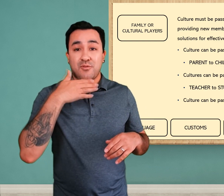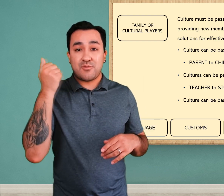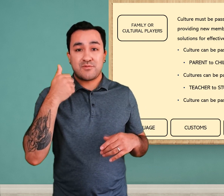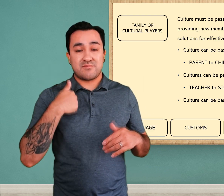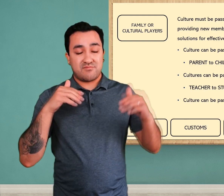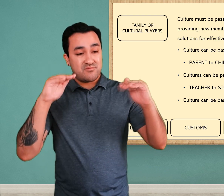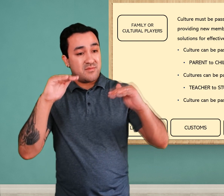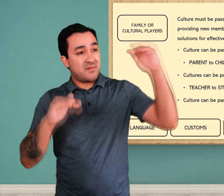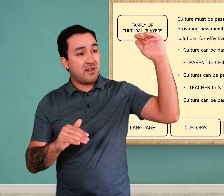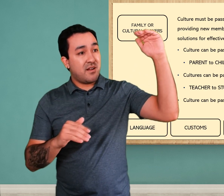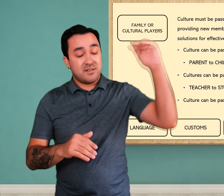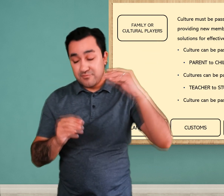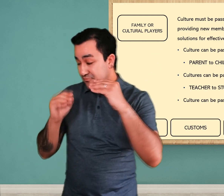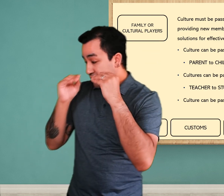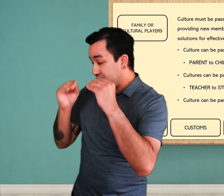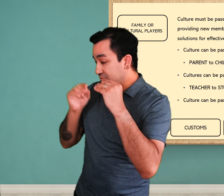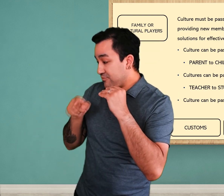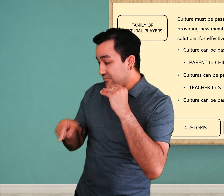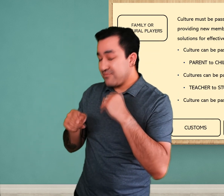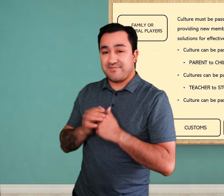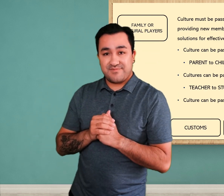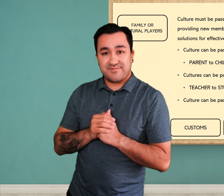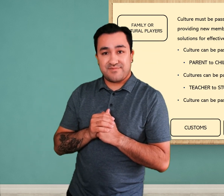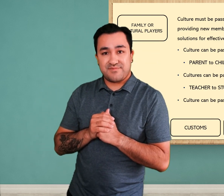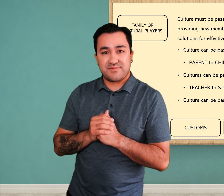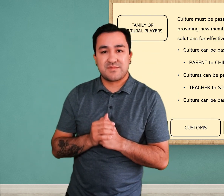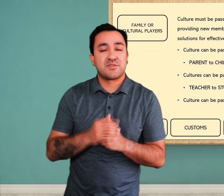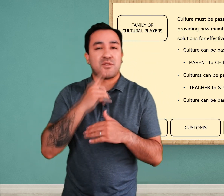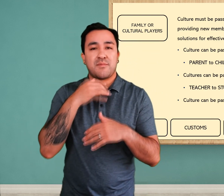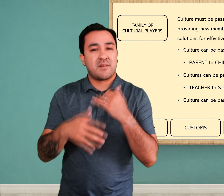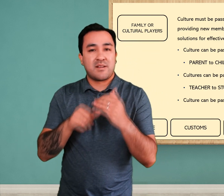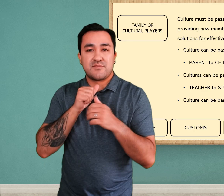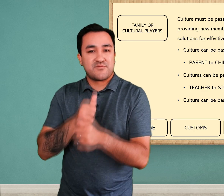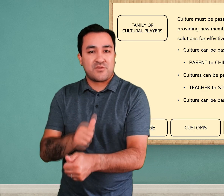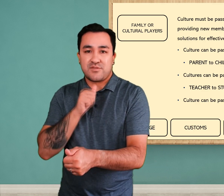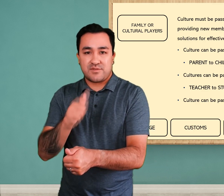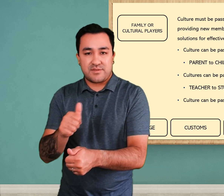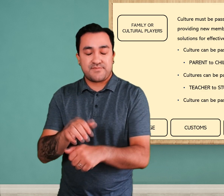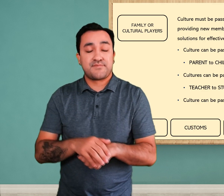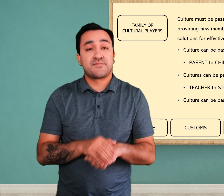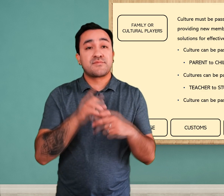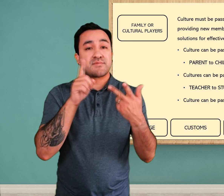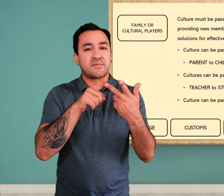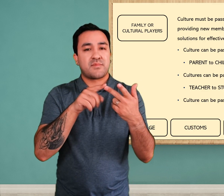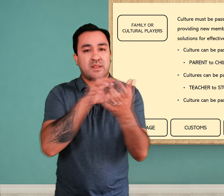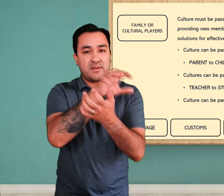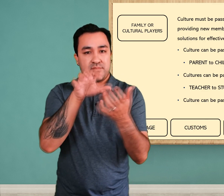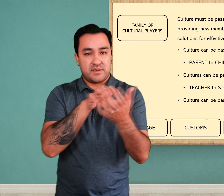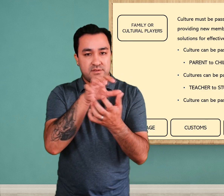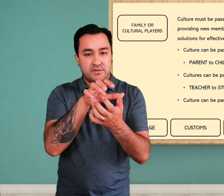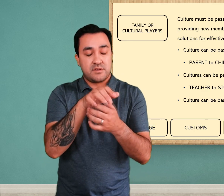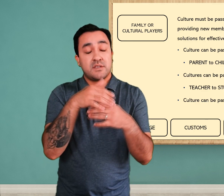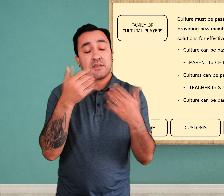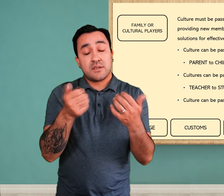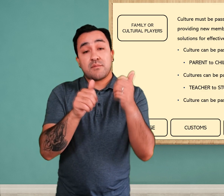The last option is a mixture of both. Although most Deaf children are born to hearing parents, there are some Deaf children born